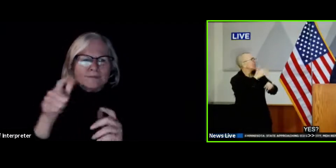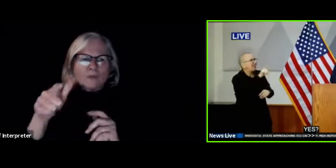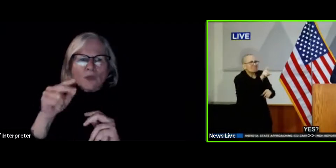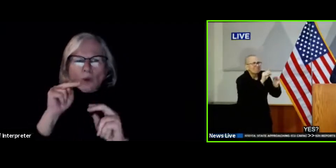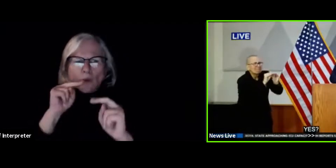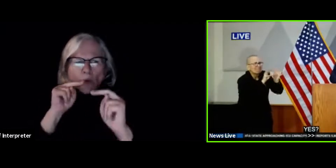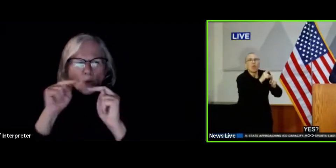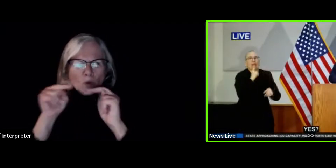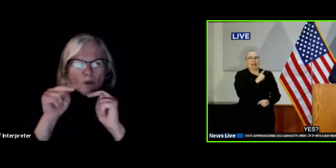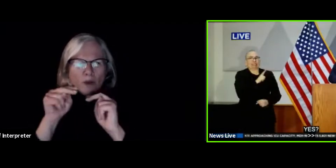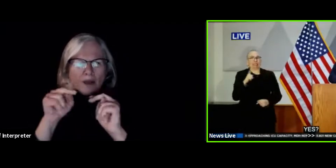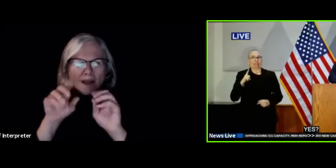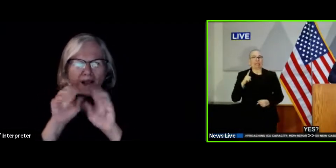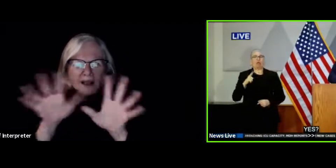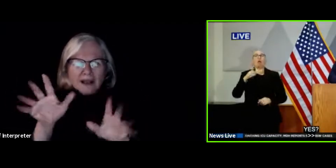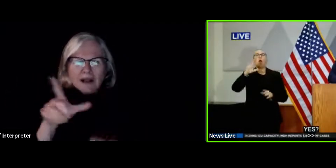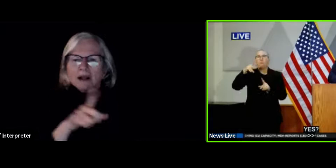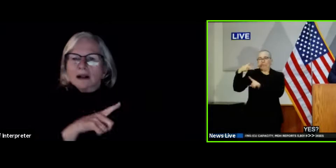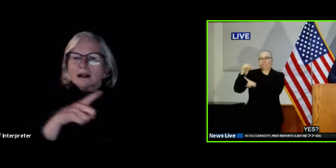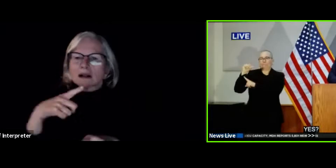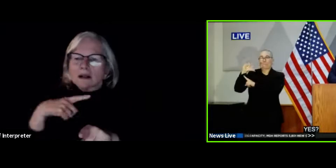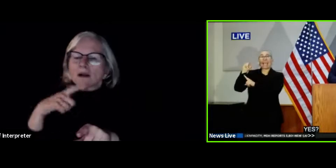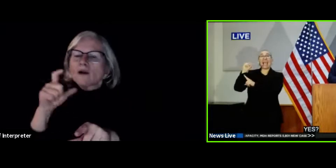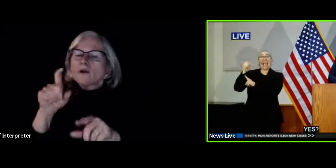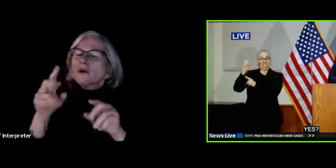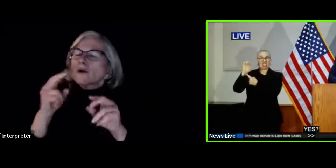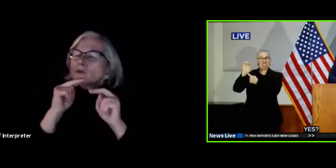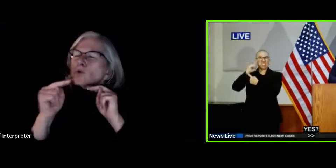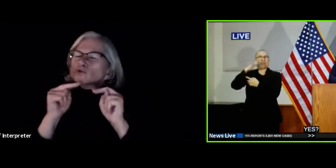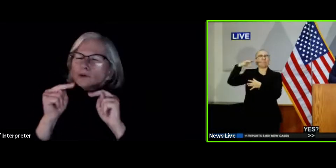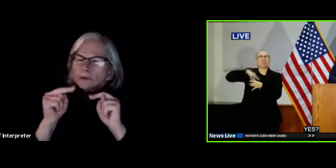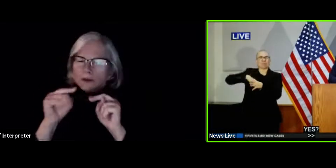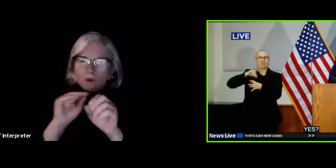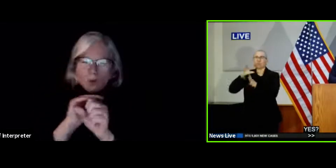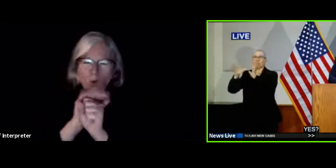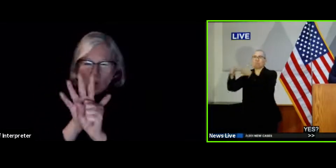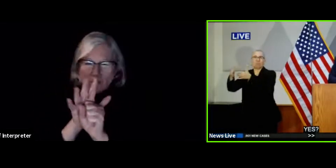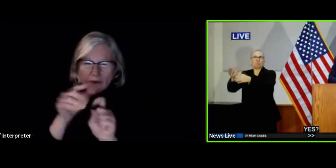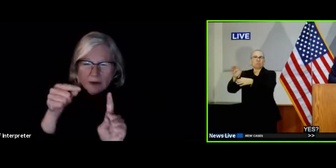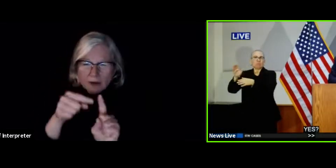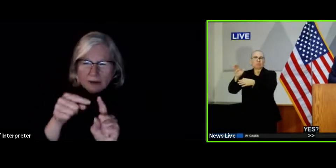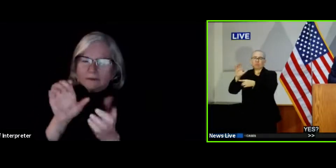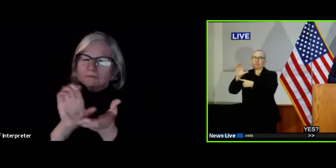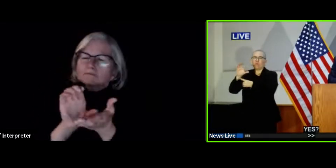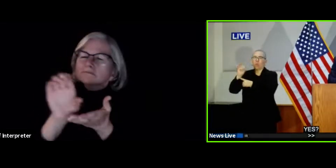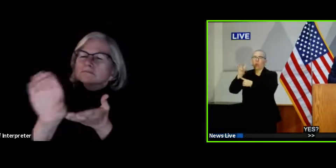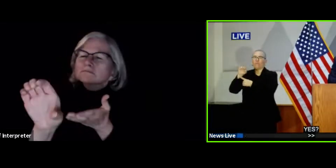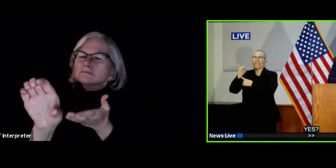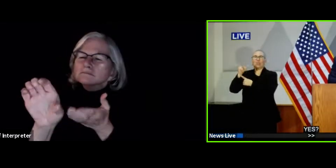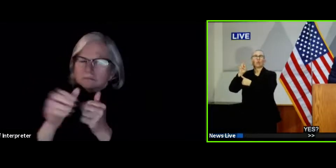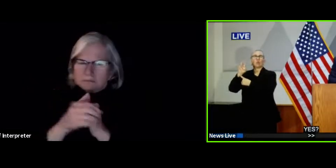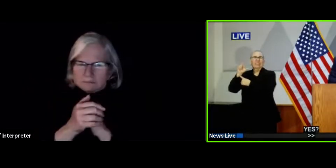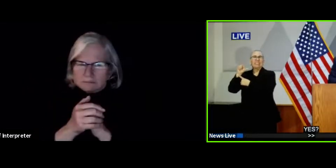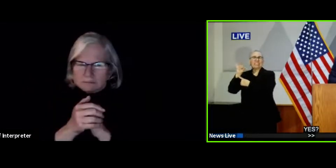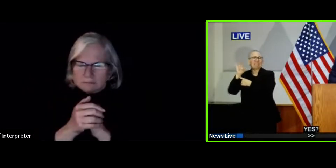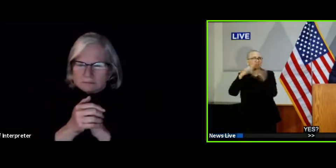≫ THE QUESTION ON NEGOTIATIONS FOR THE COVID RELIEF PACKAGE, A LOT OF MOVEMENT I THINK WAS HAPPENING, IT WAS THANKSGIVING WEEKEND BUT I WANT TO